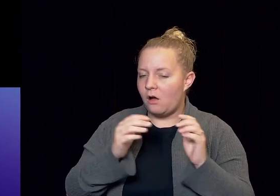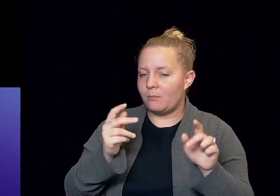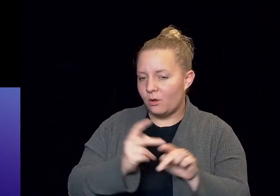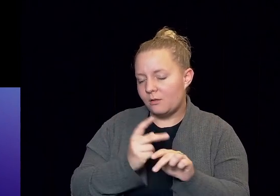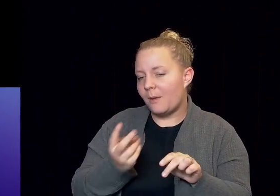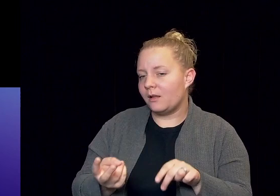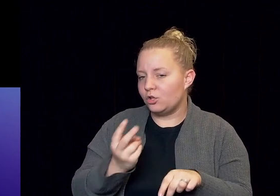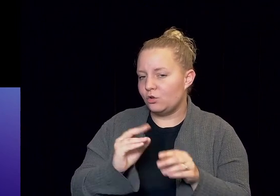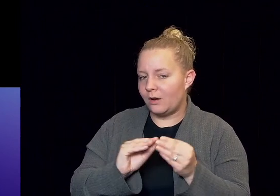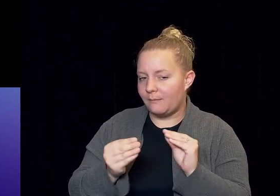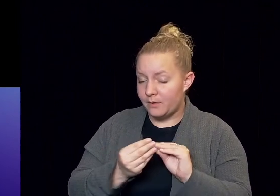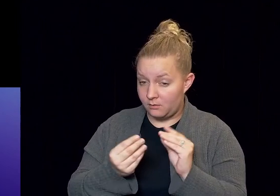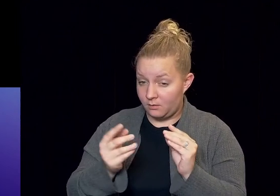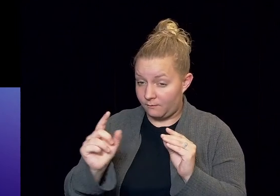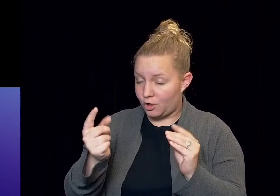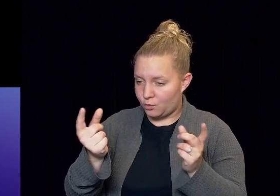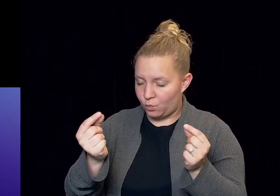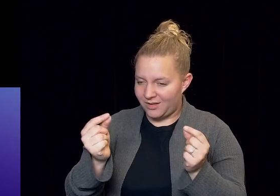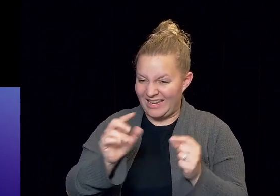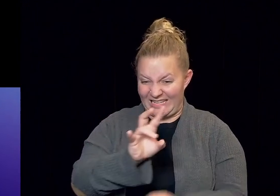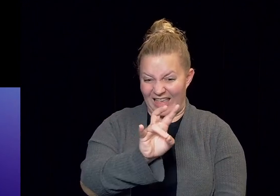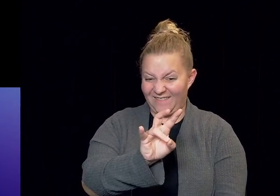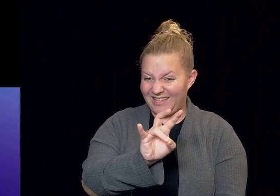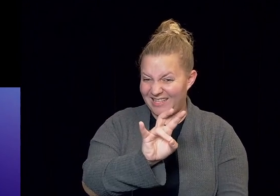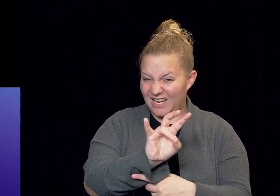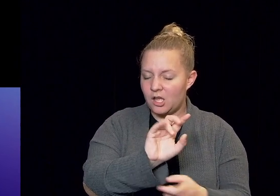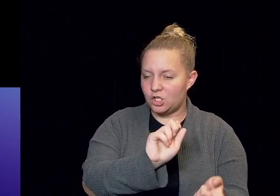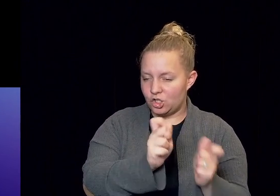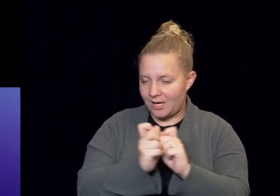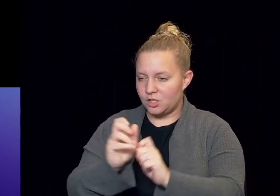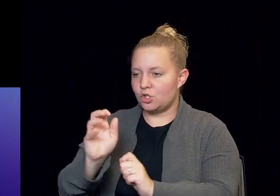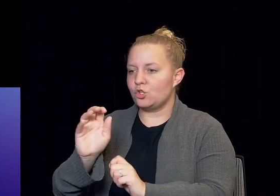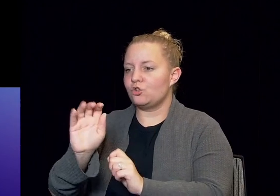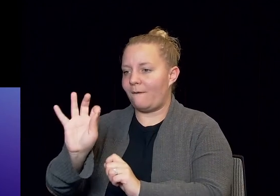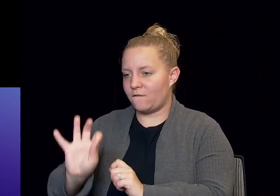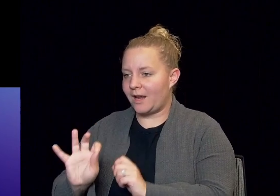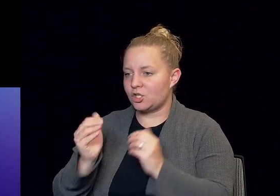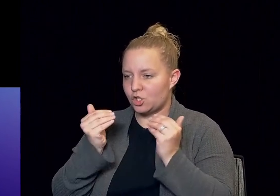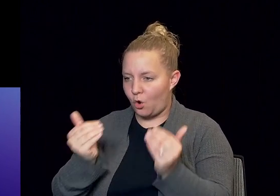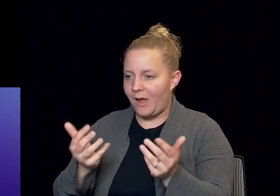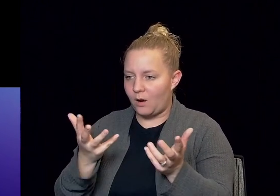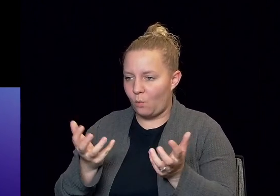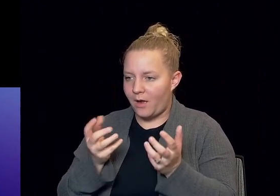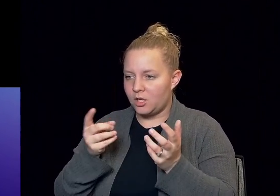that I would need to do is turn that 7 into a fraction. So, go ahead and I want you to list out